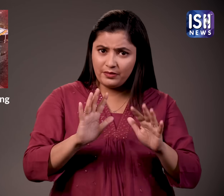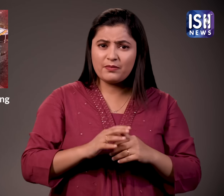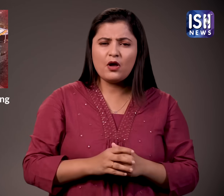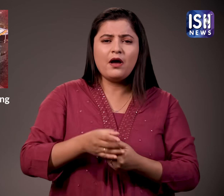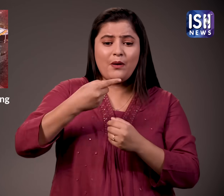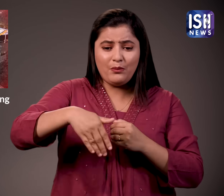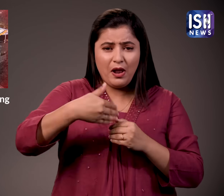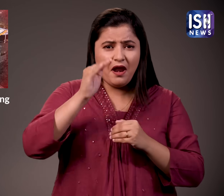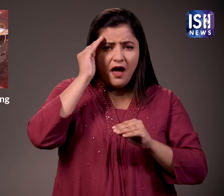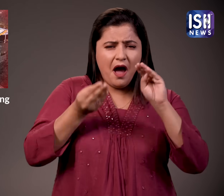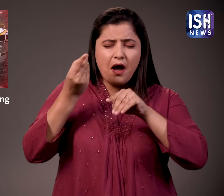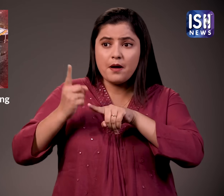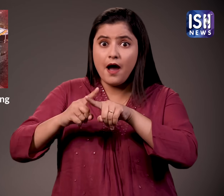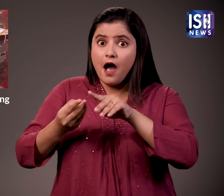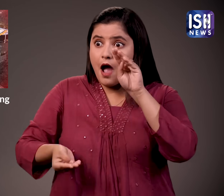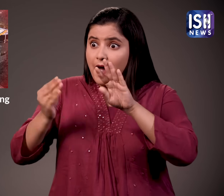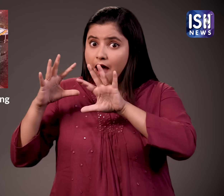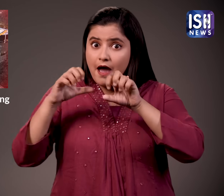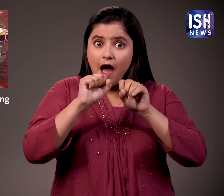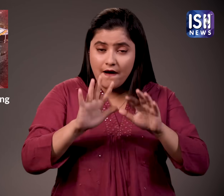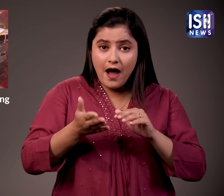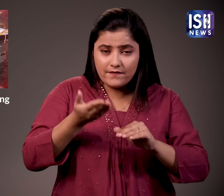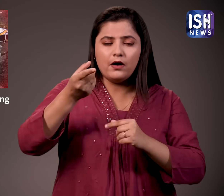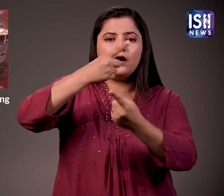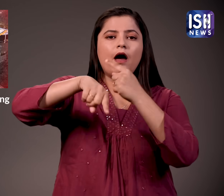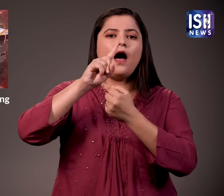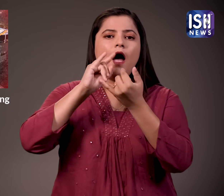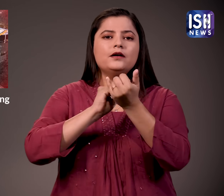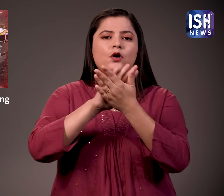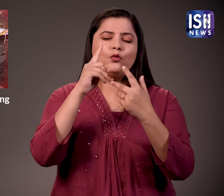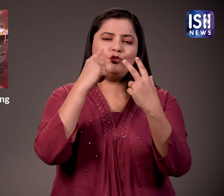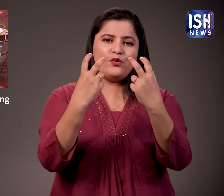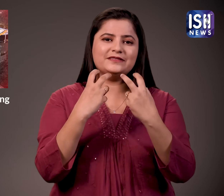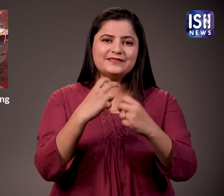Keep watching ISH News for more updates on this news.